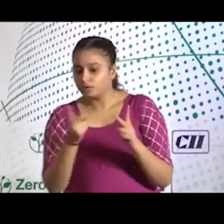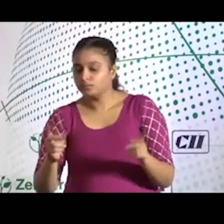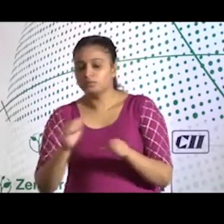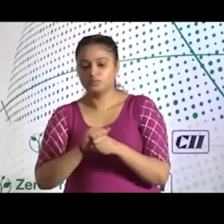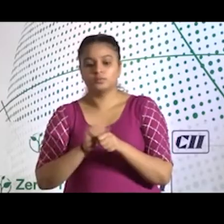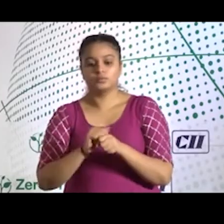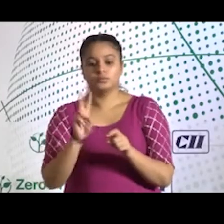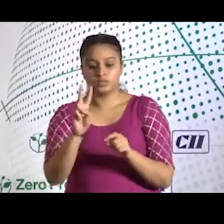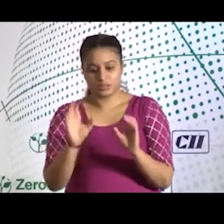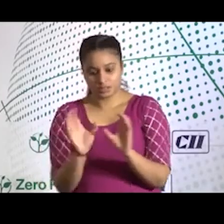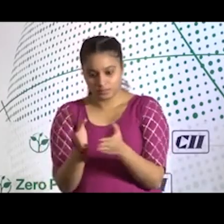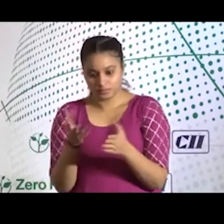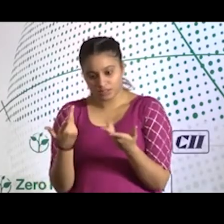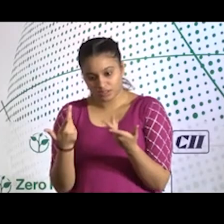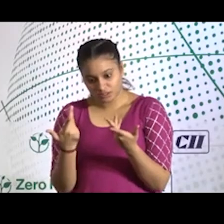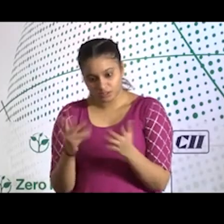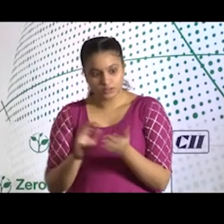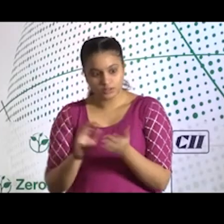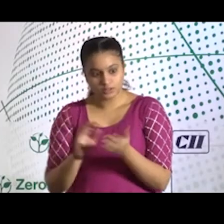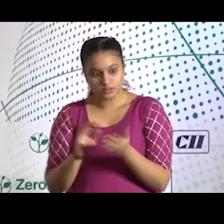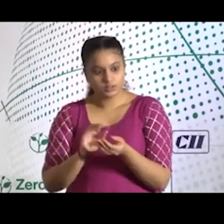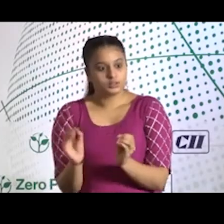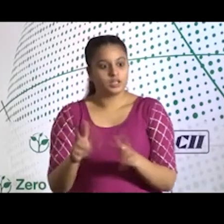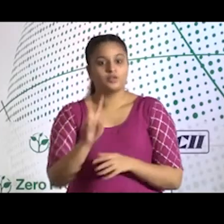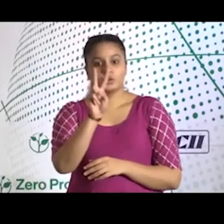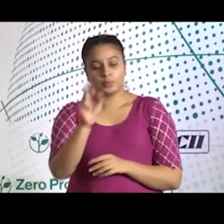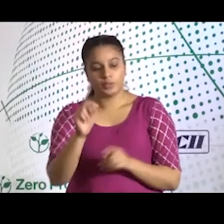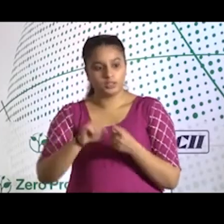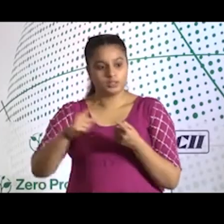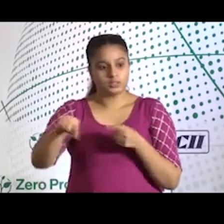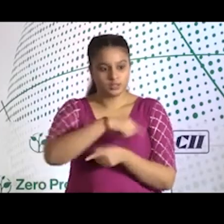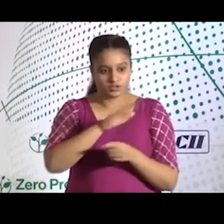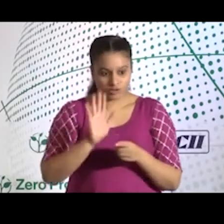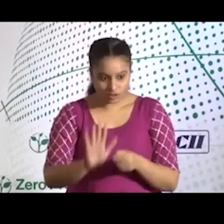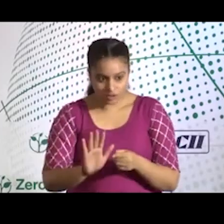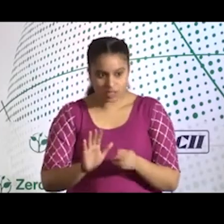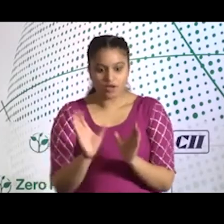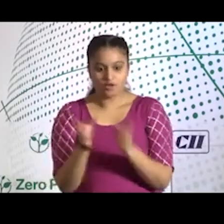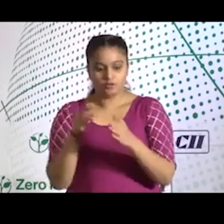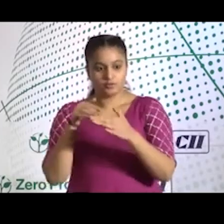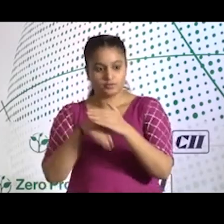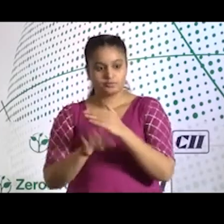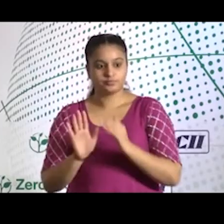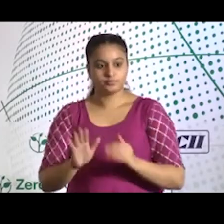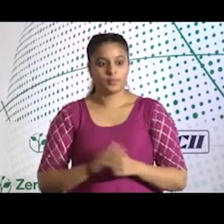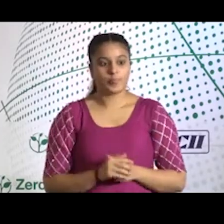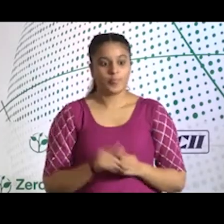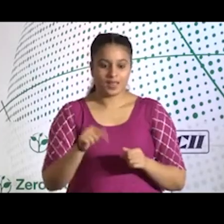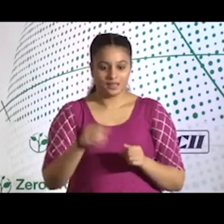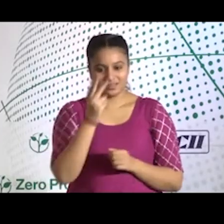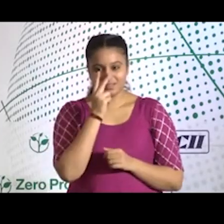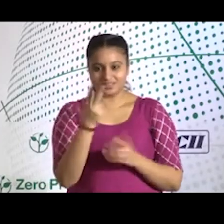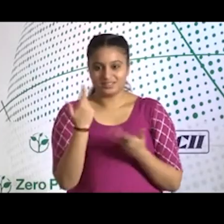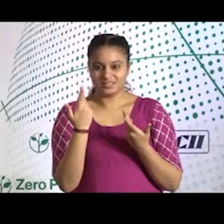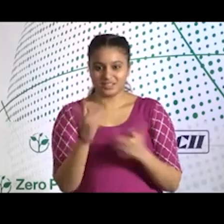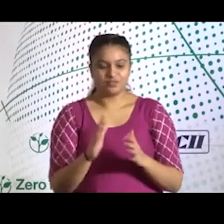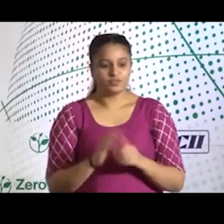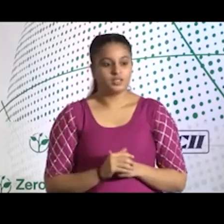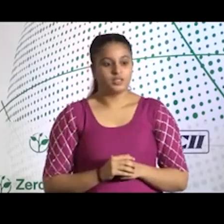Second batch has about 20 engineers who are doing the program and I already see that a couple of them have been absorbed.